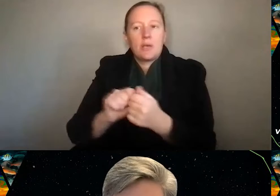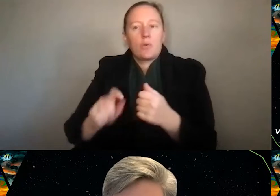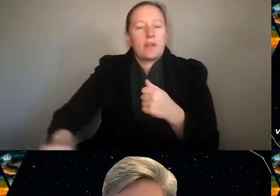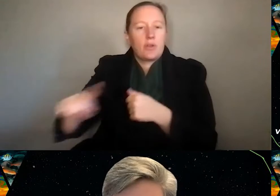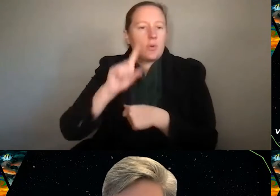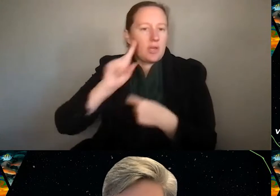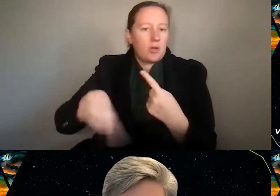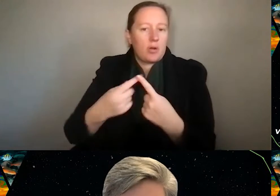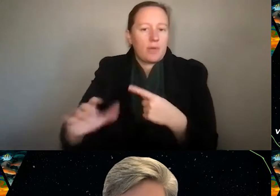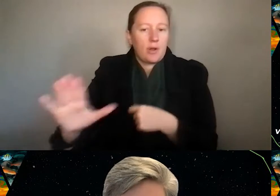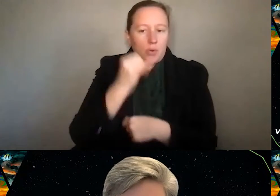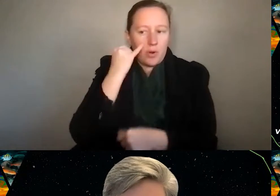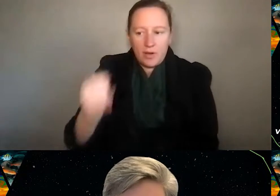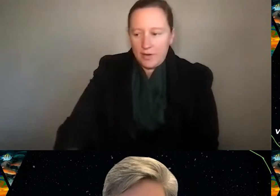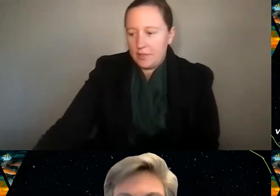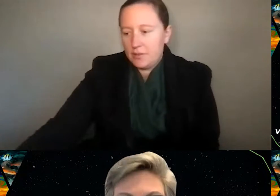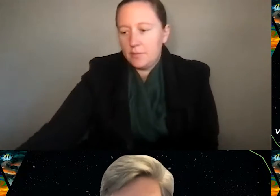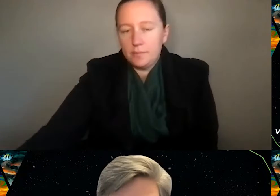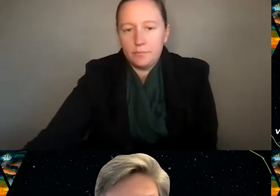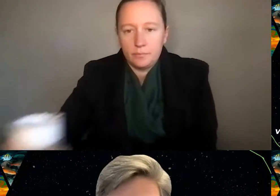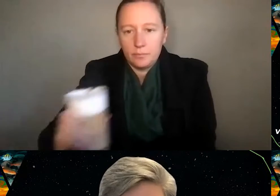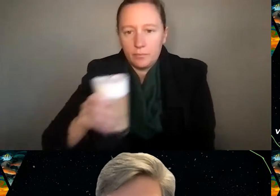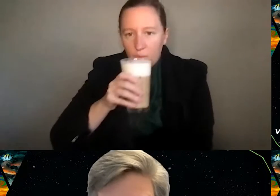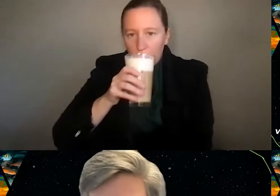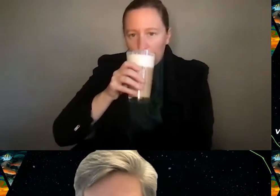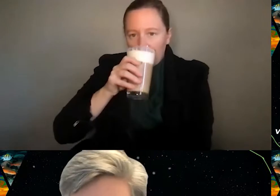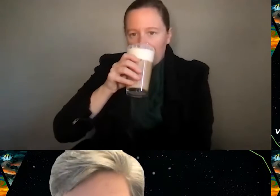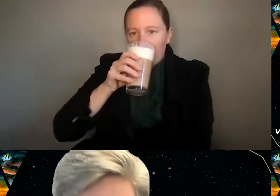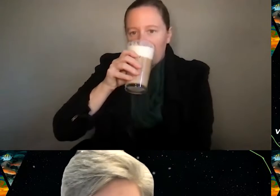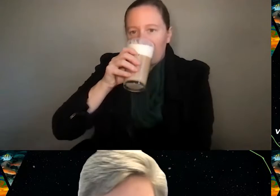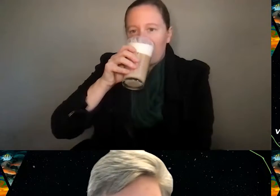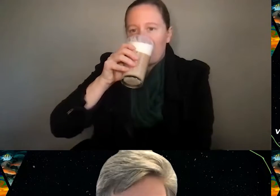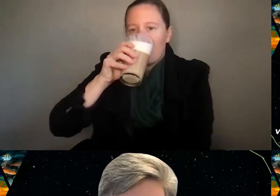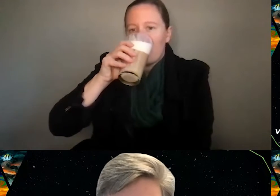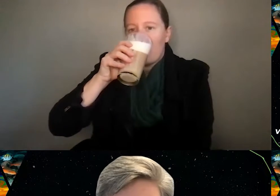about your idea and your questions. Beth Strausser: That's great advice and